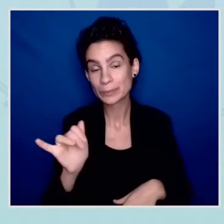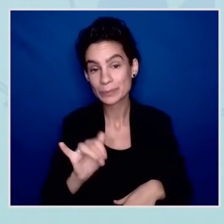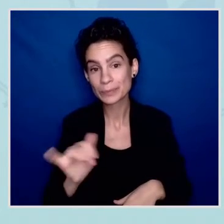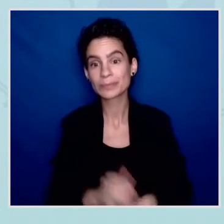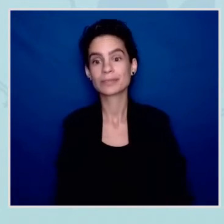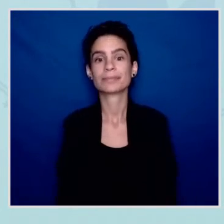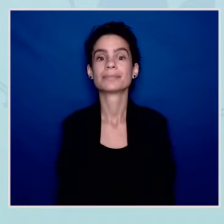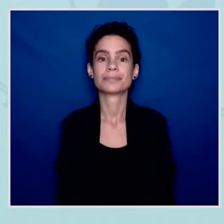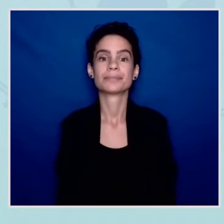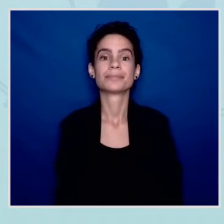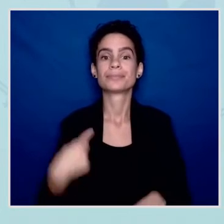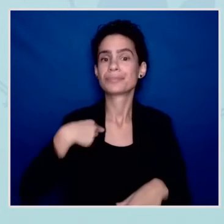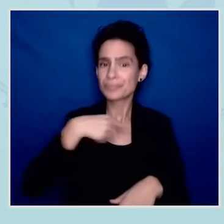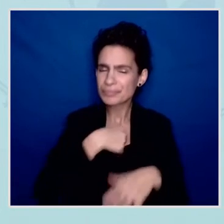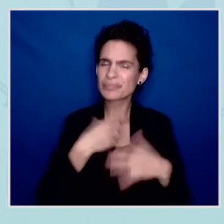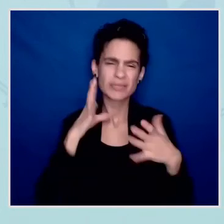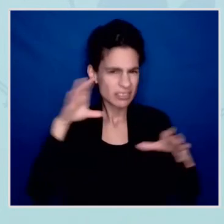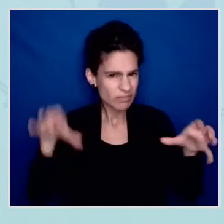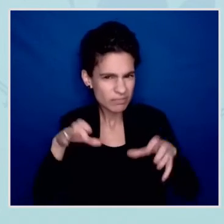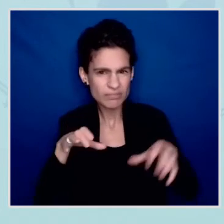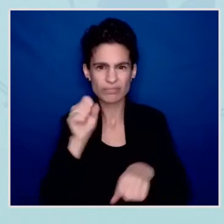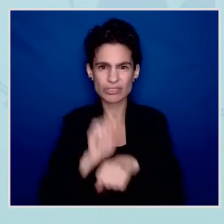SIGNIFICANT PIECES OF LEGISLATION TO DO WITH THE